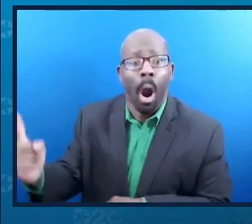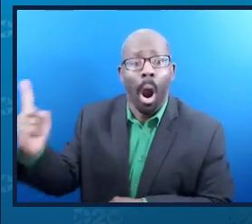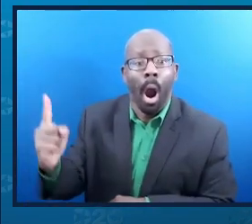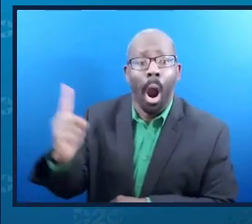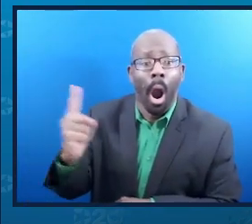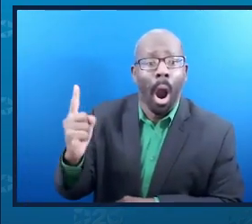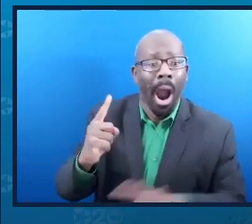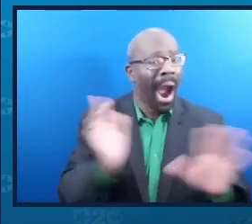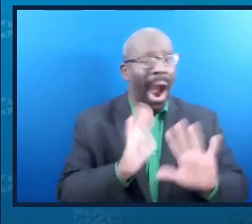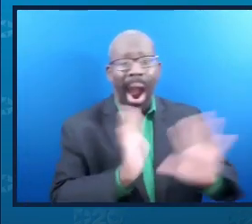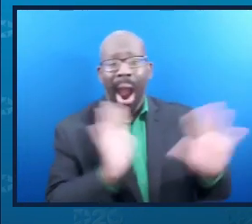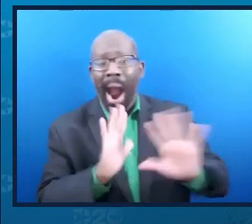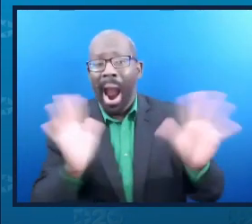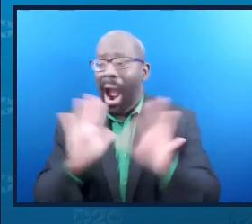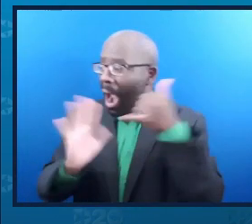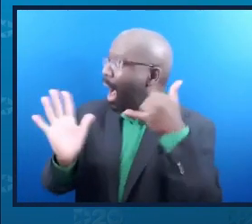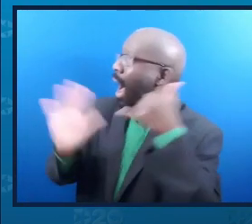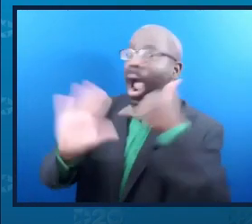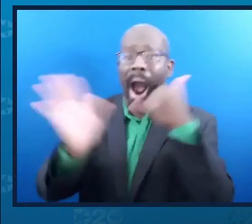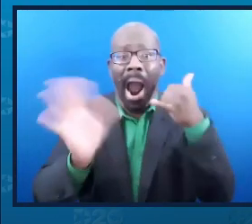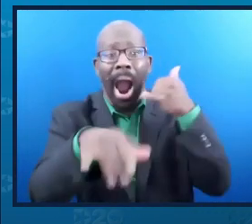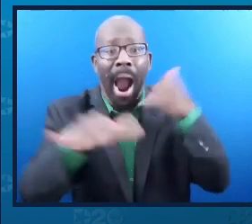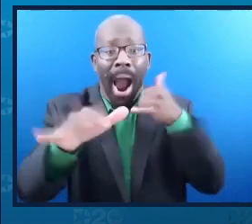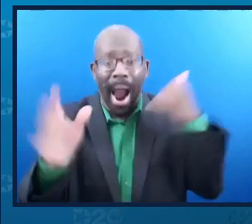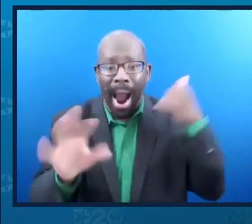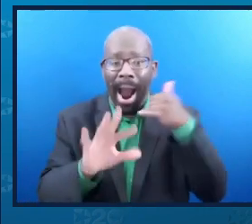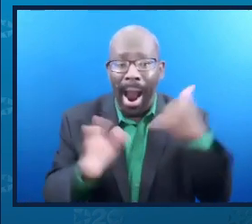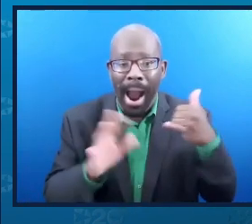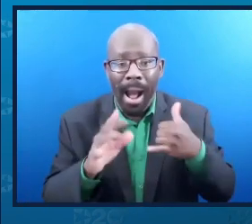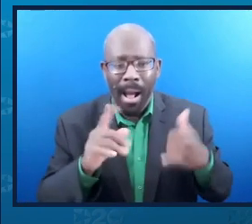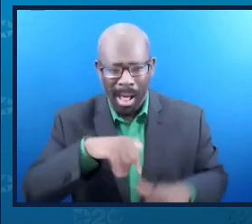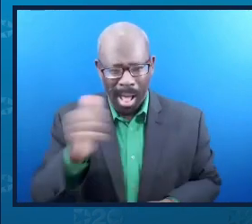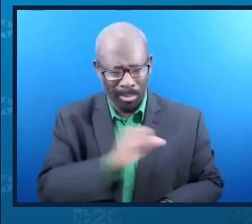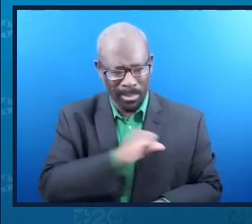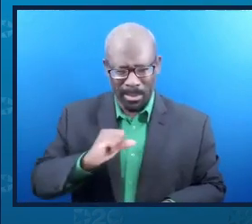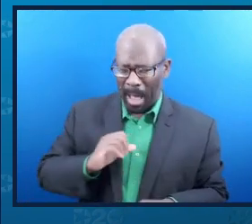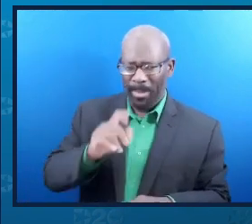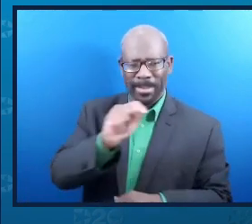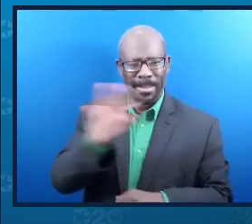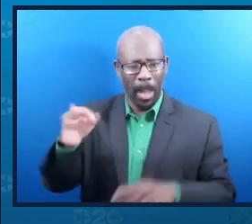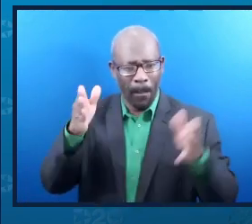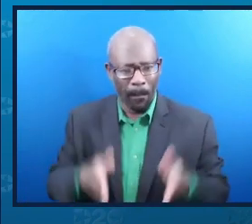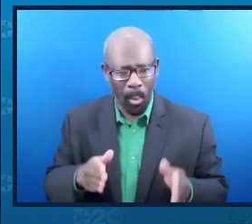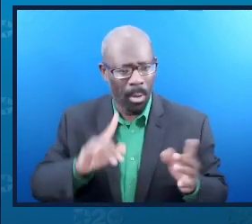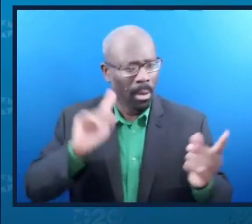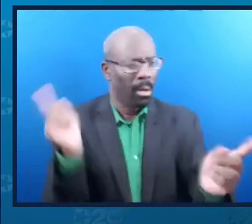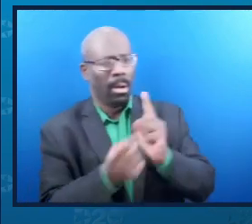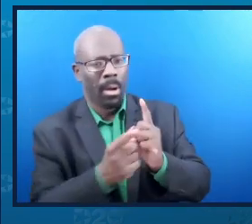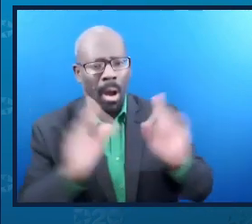MO, DONE TAKE THE CALL. ARE YOU DOING? HE POINTS OUT, GO THAT WAY.